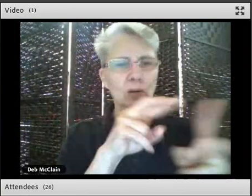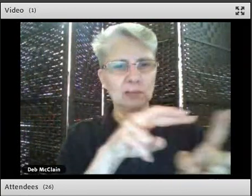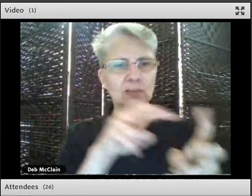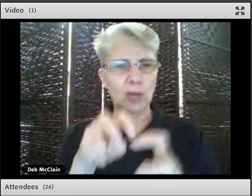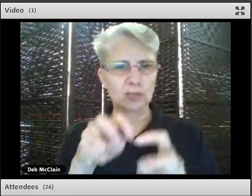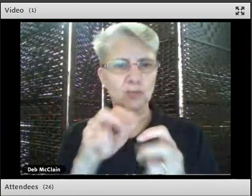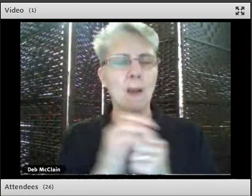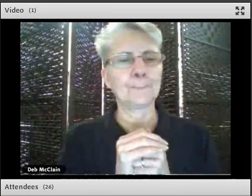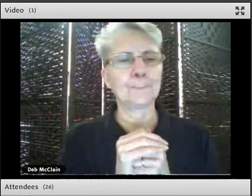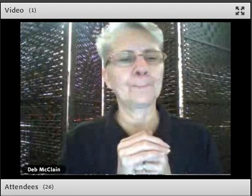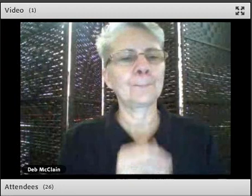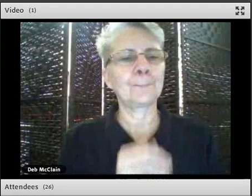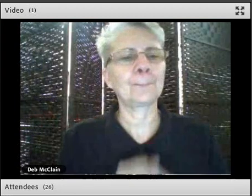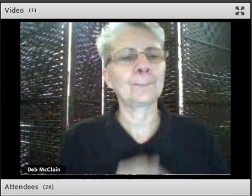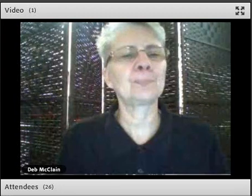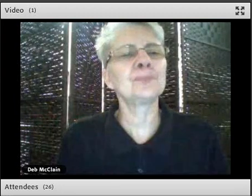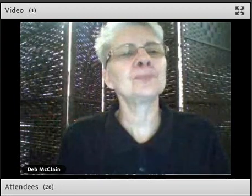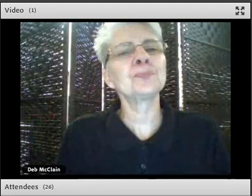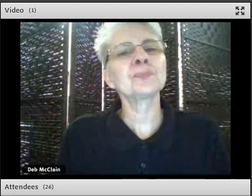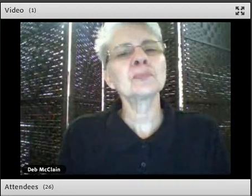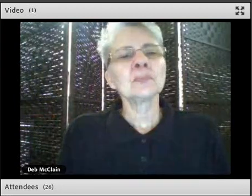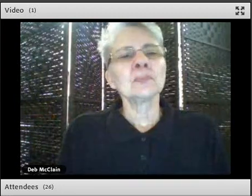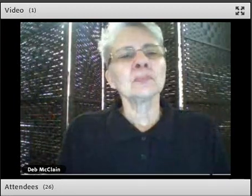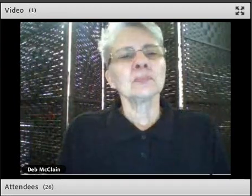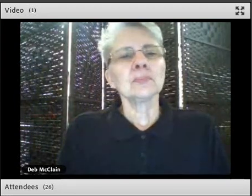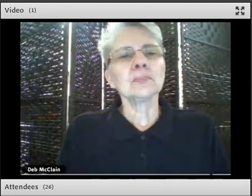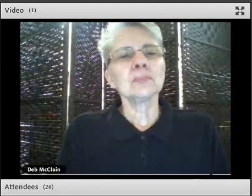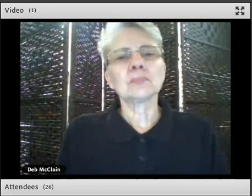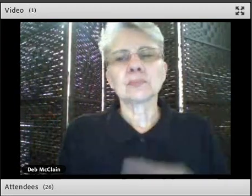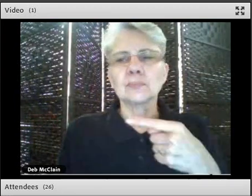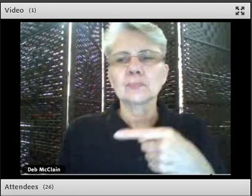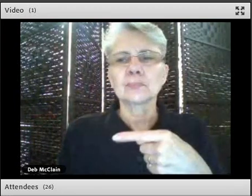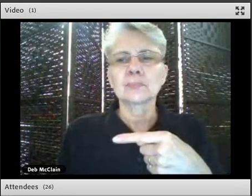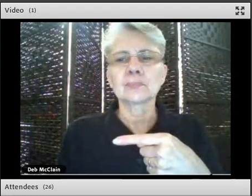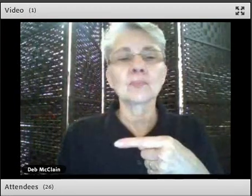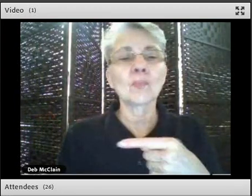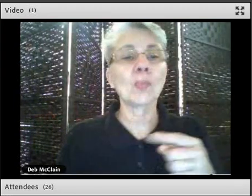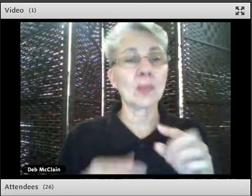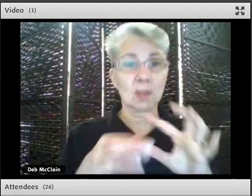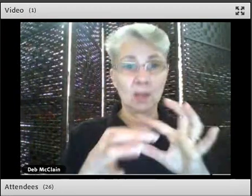So, Note on the Statement of Responsibility. We used to have specific instructions